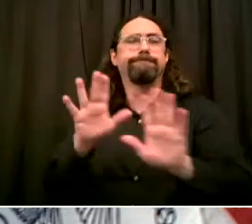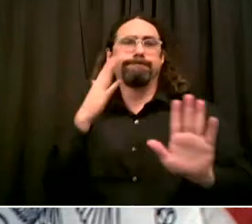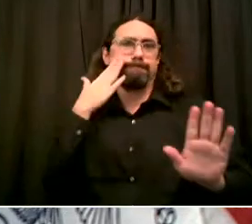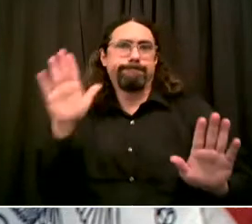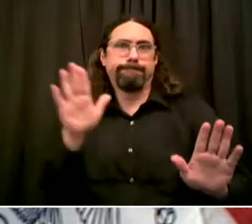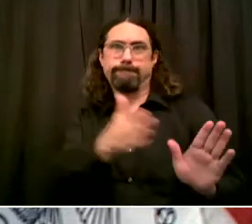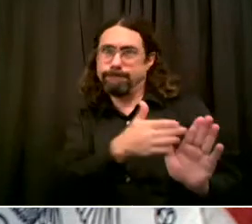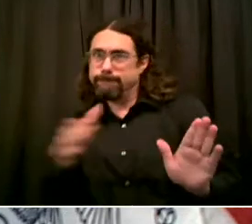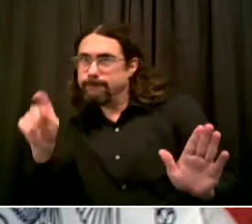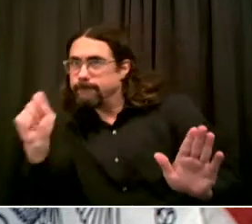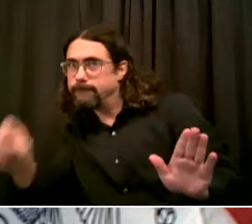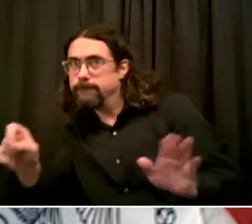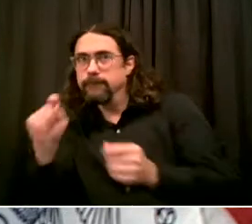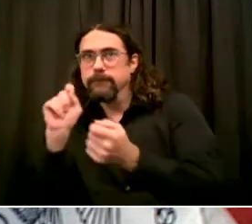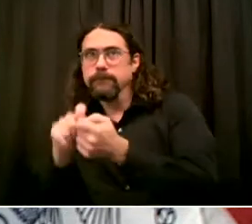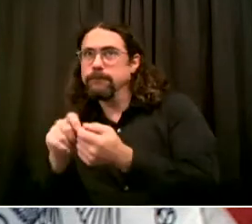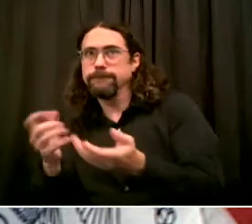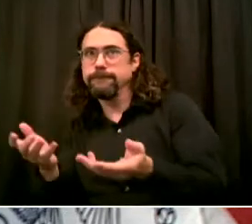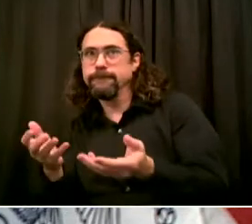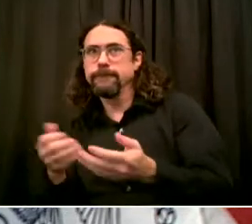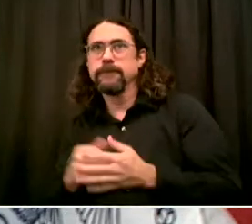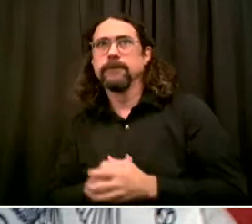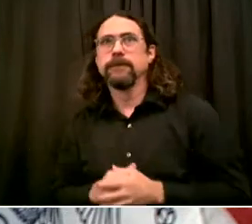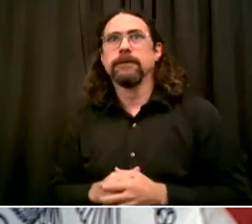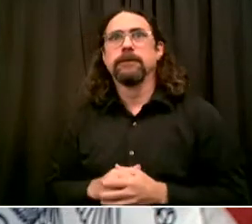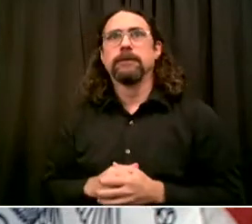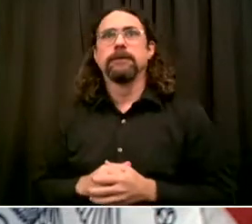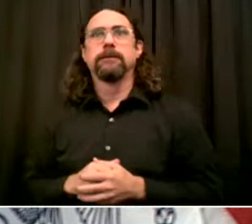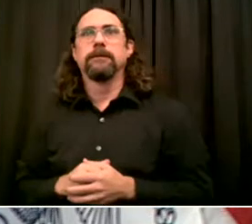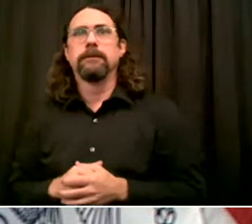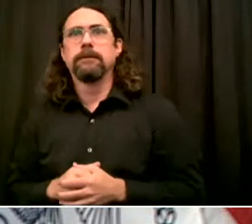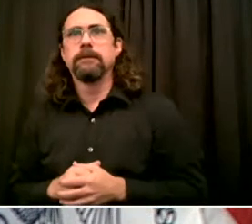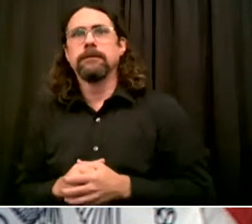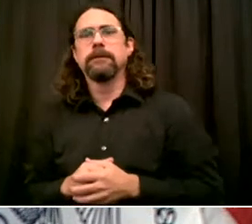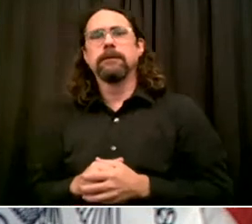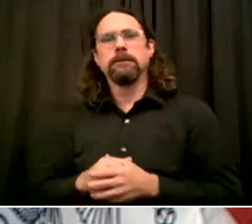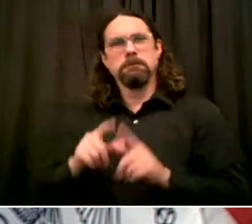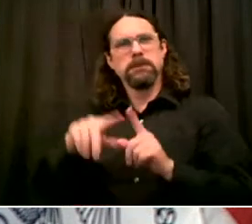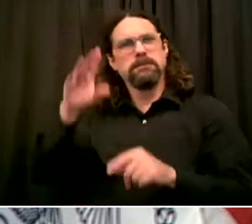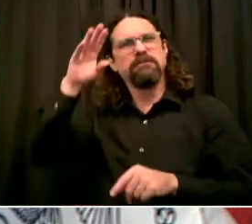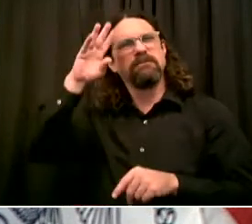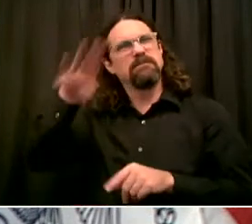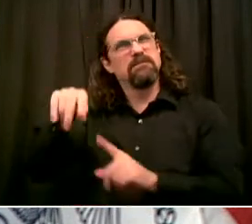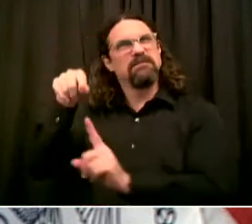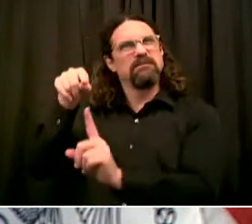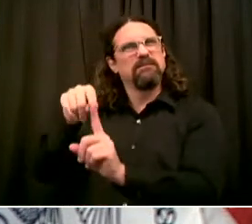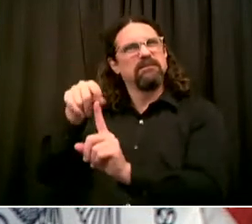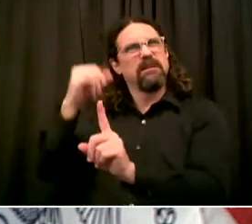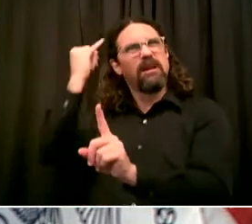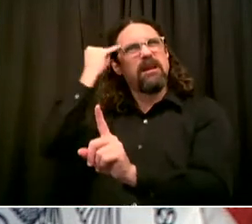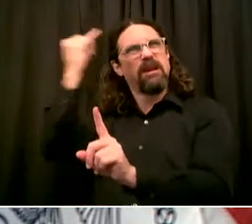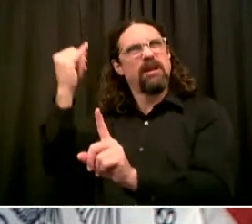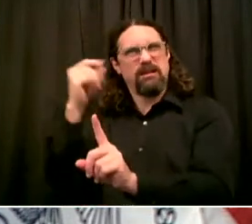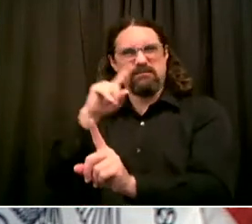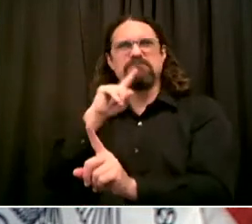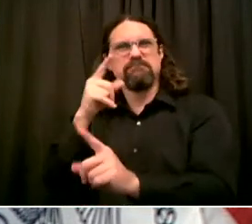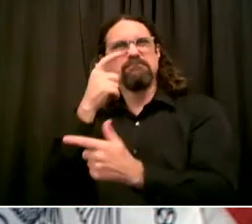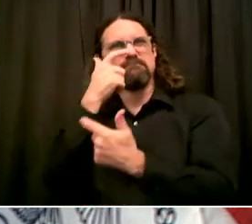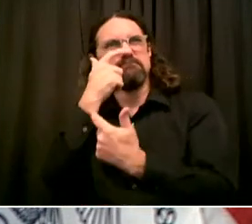THE EQUATION ATTH W WL ILBBE INTERESTING HERE IS ONE, MATCHING UP WORKPLACES WITH LOCAL